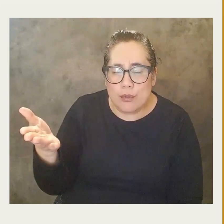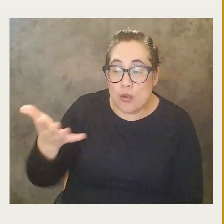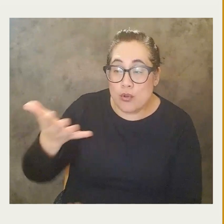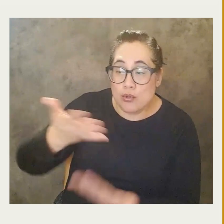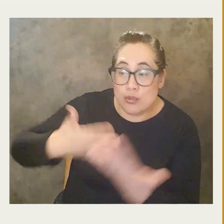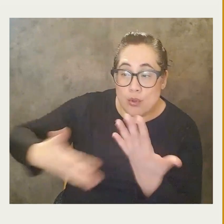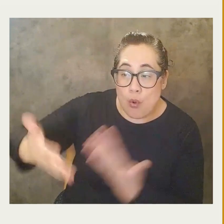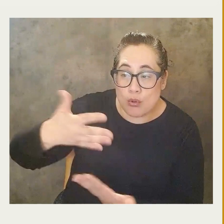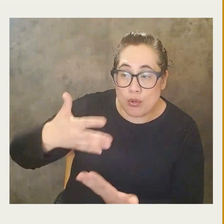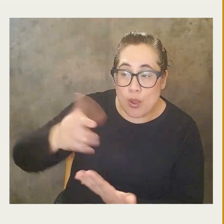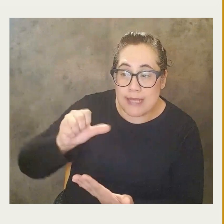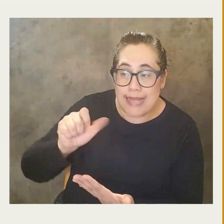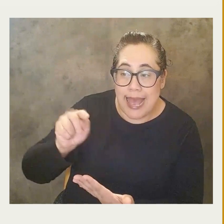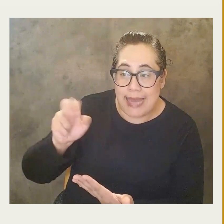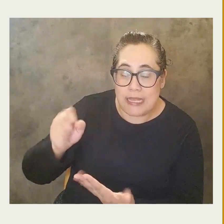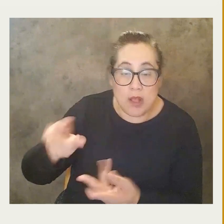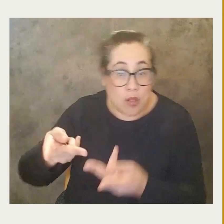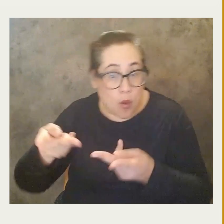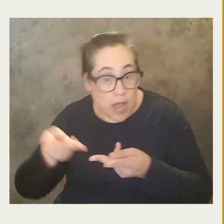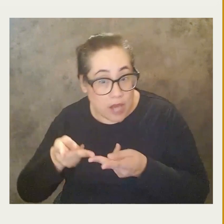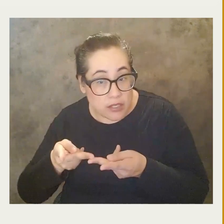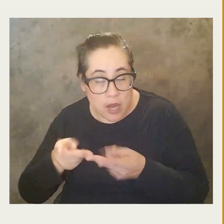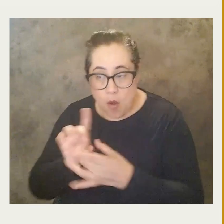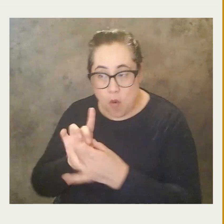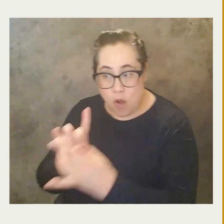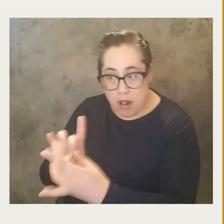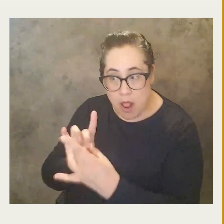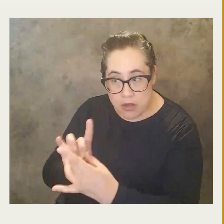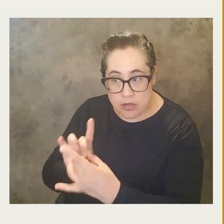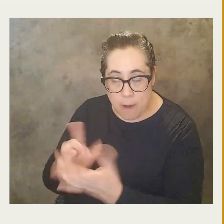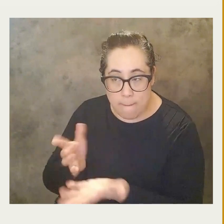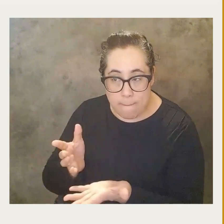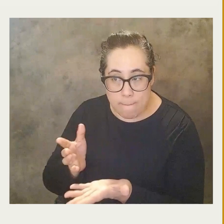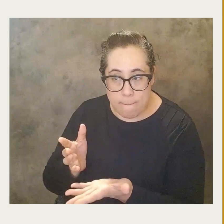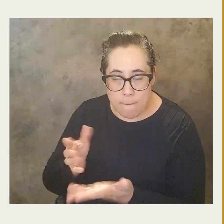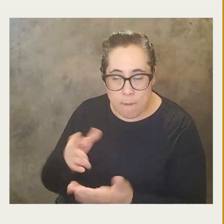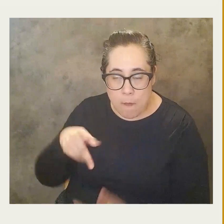speaking to, social status, location, relationship,